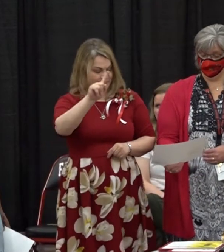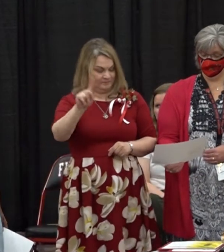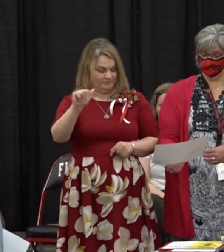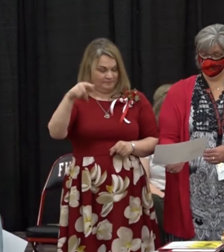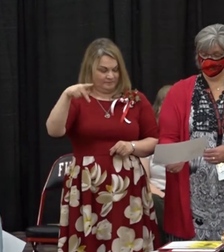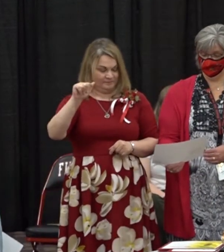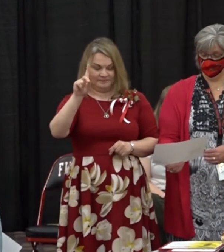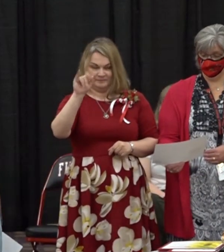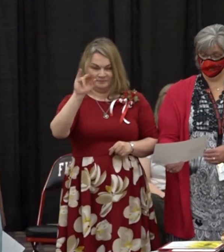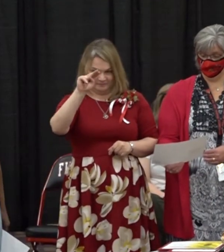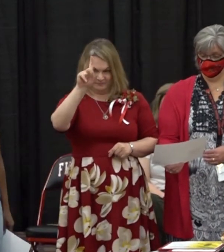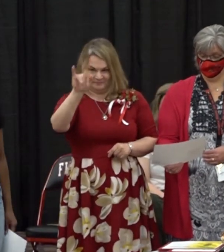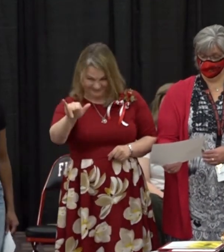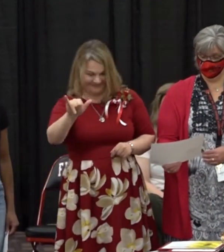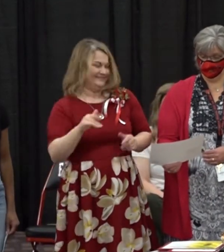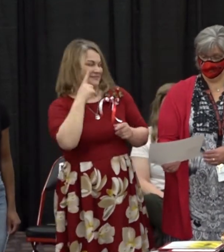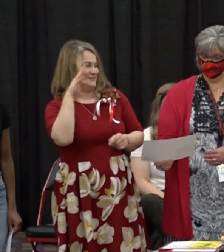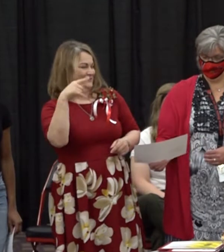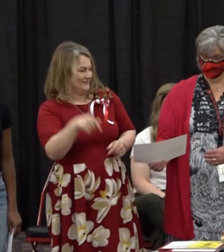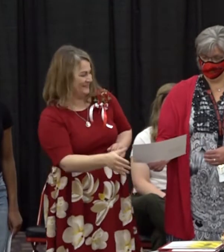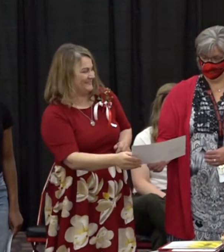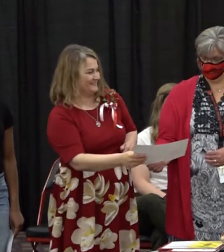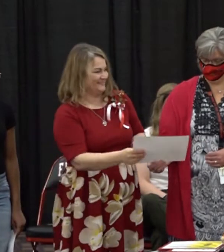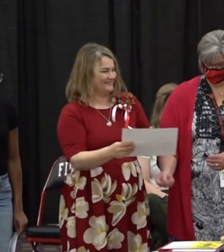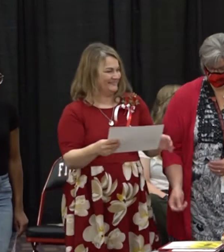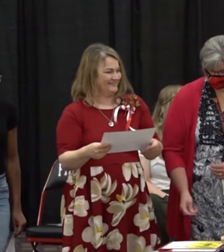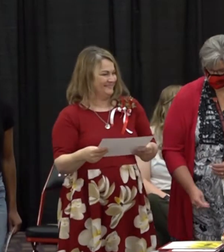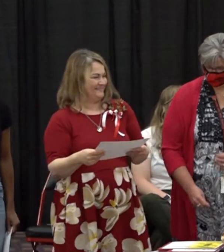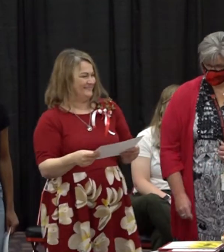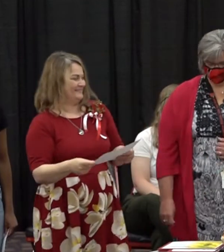Hanna Zapadinsky for fourth quarter.